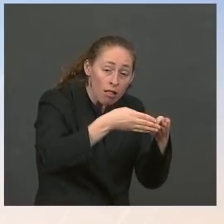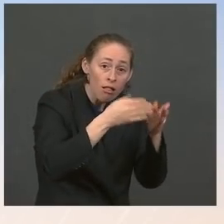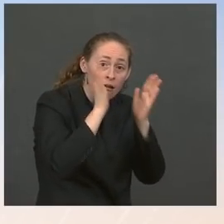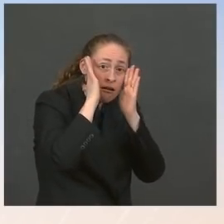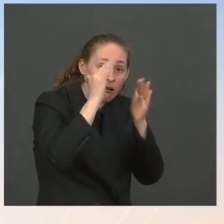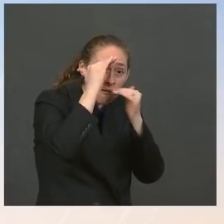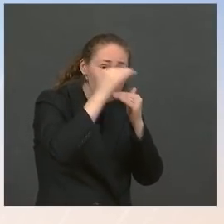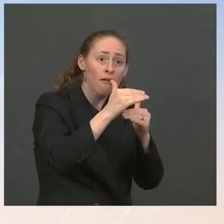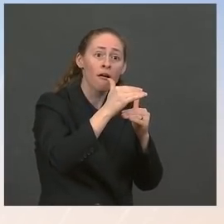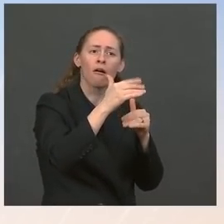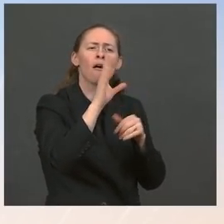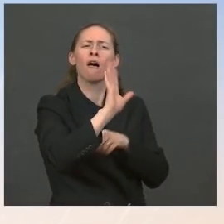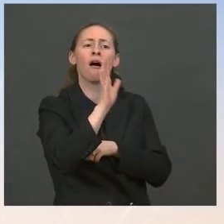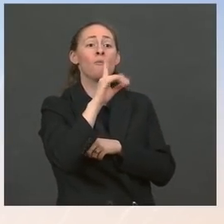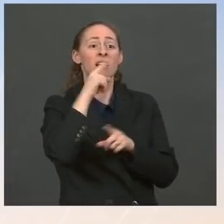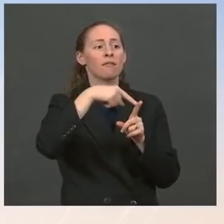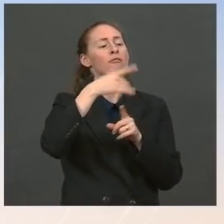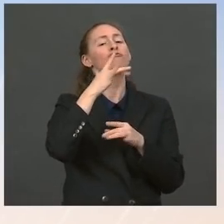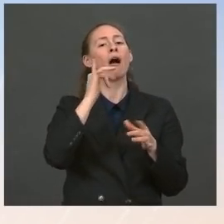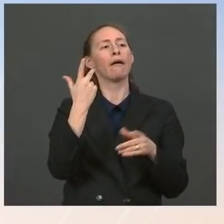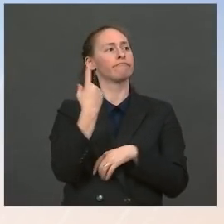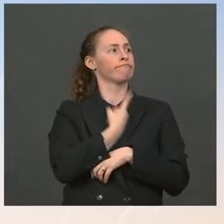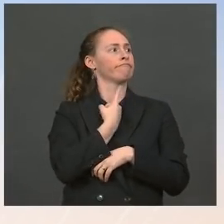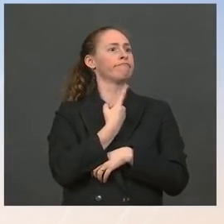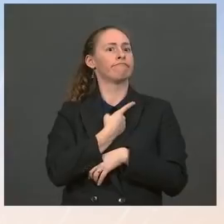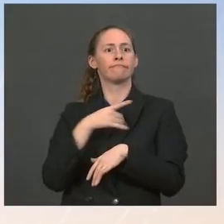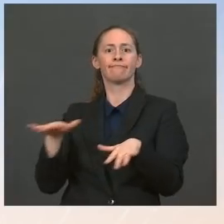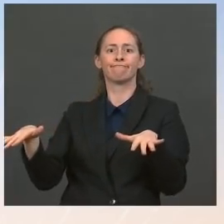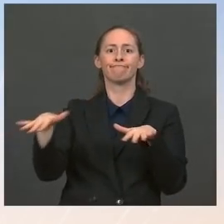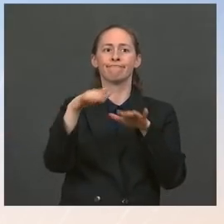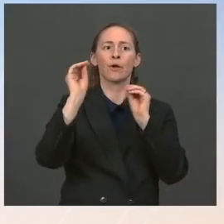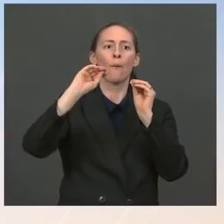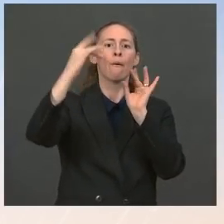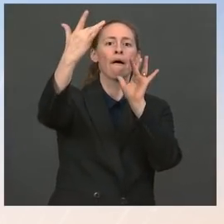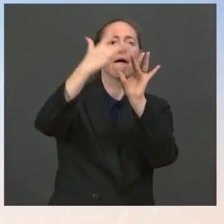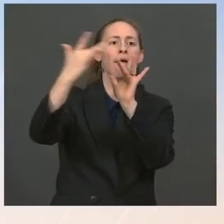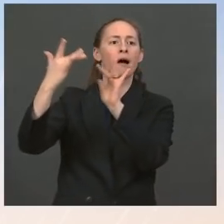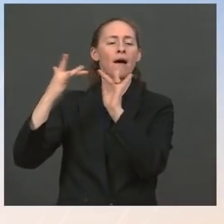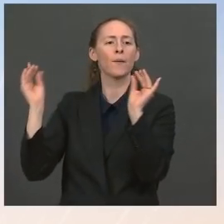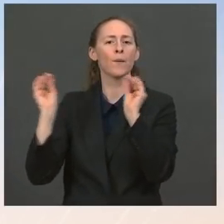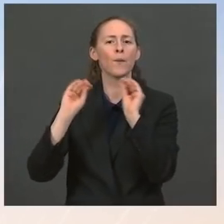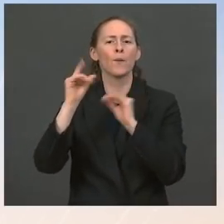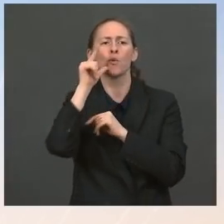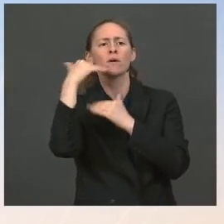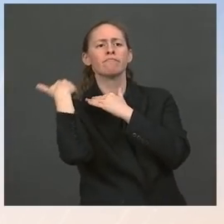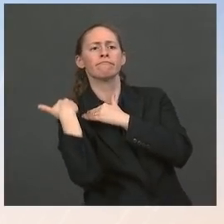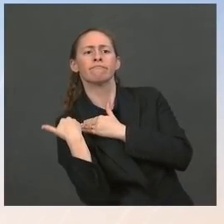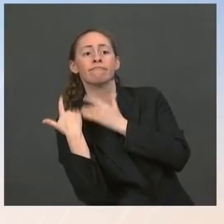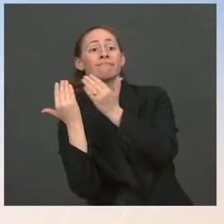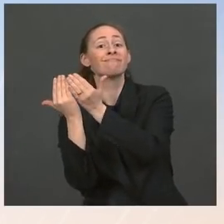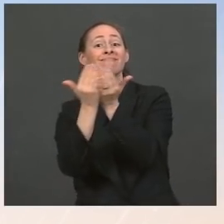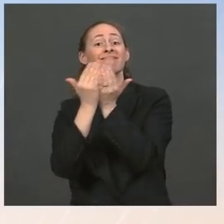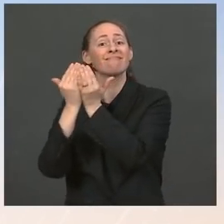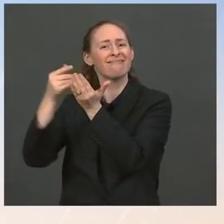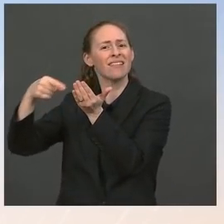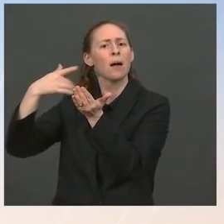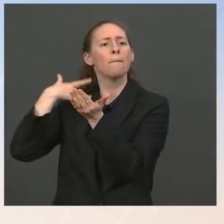Then you got the truckers. And all of them are interacting with competing shipping companies -- right? to try to efficiently move these containers.